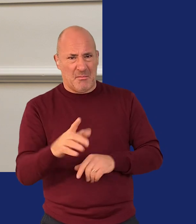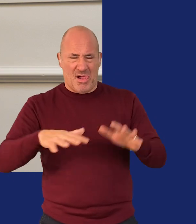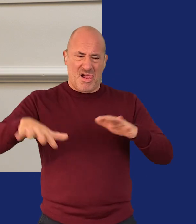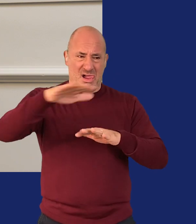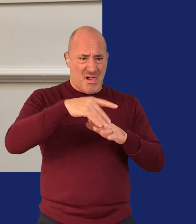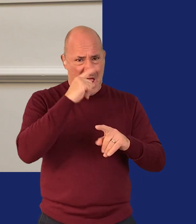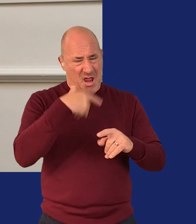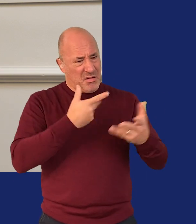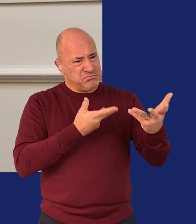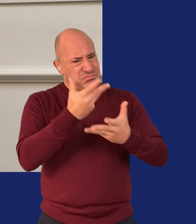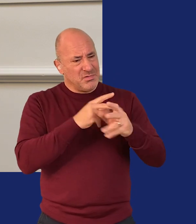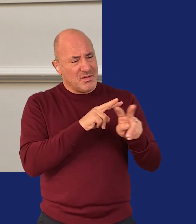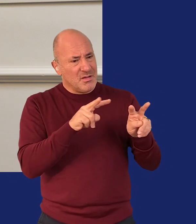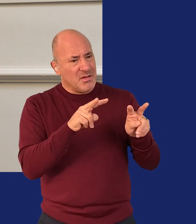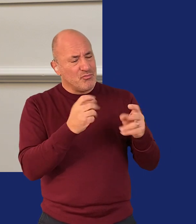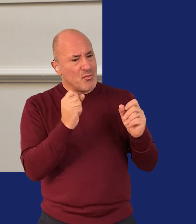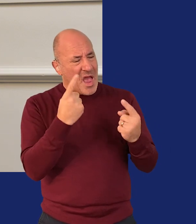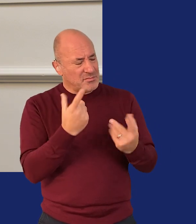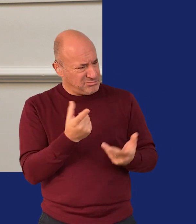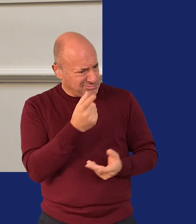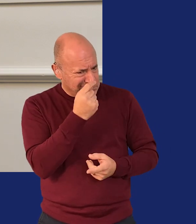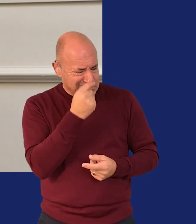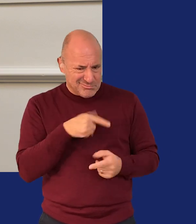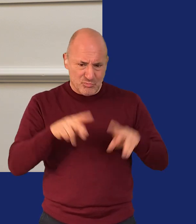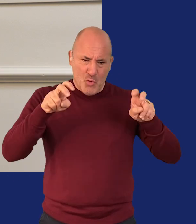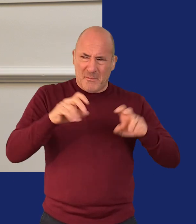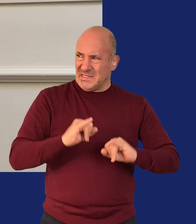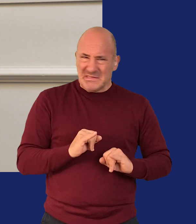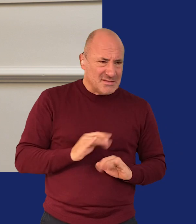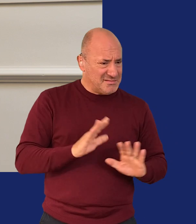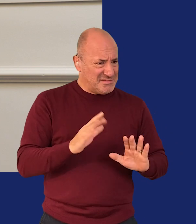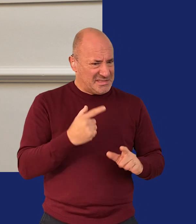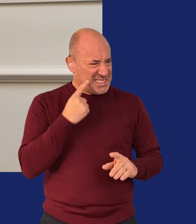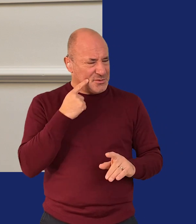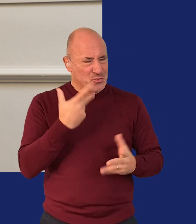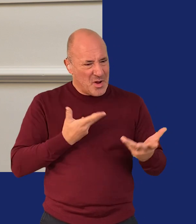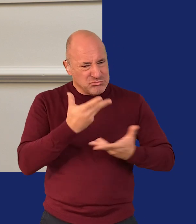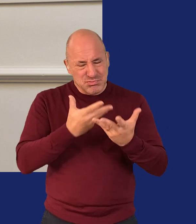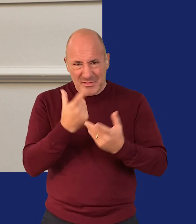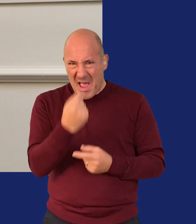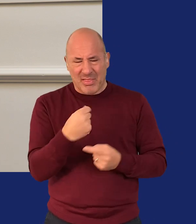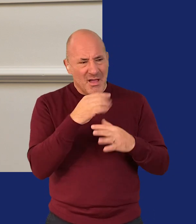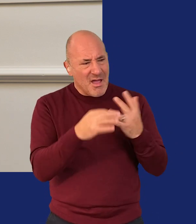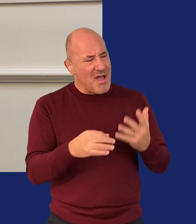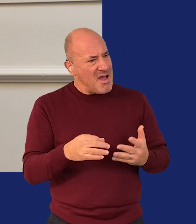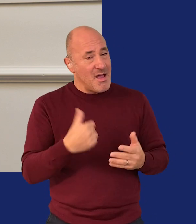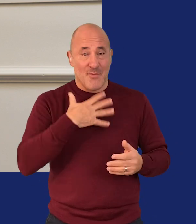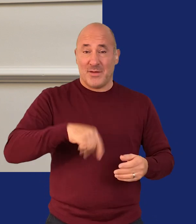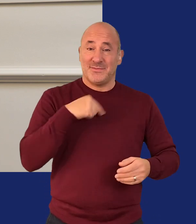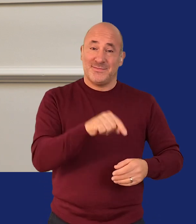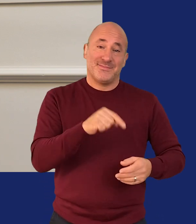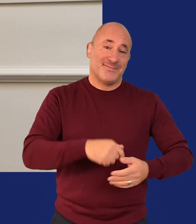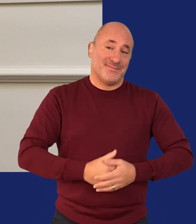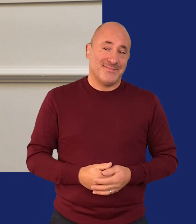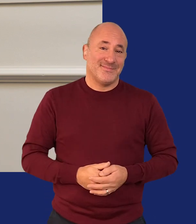of resources, plus people out there that they can also talk to as well.